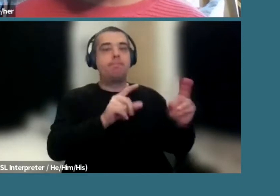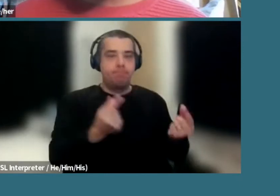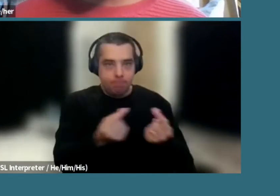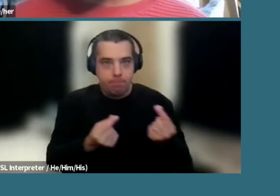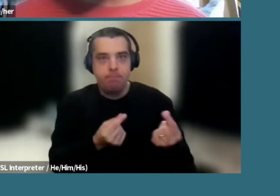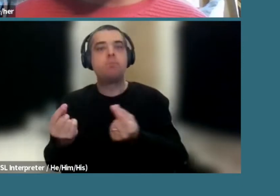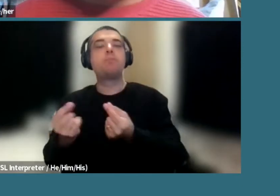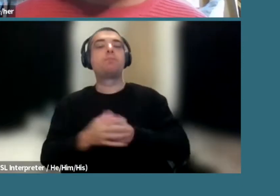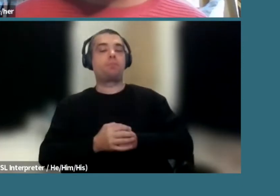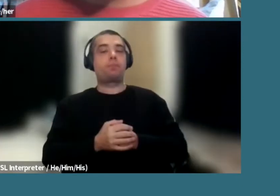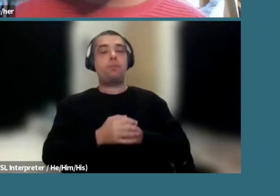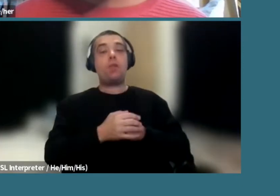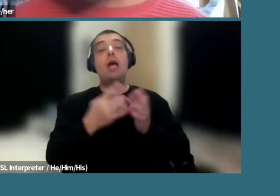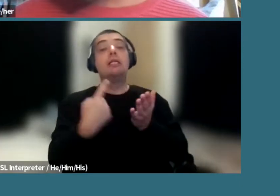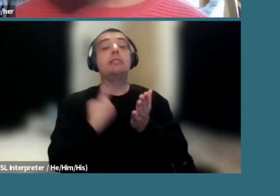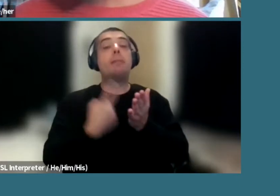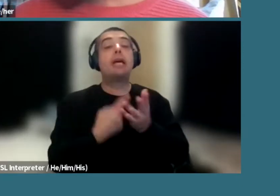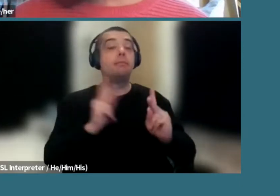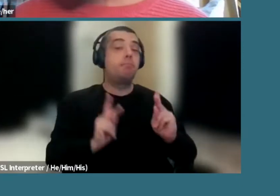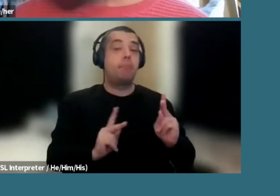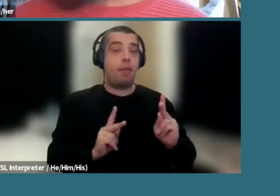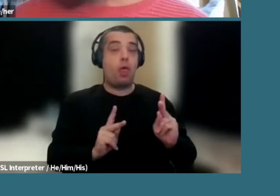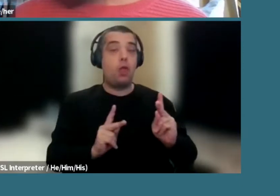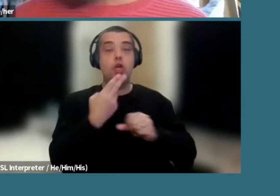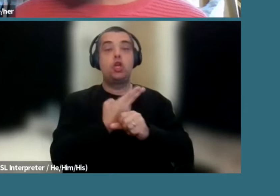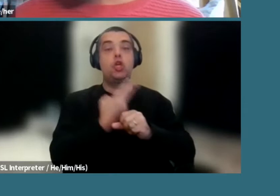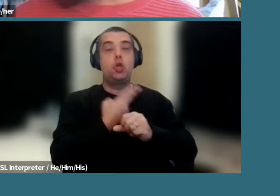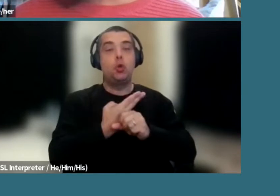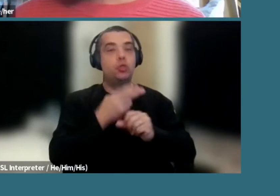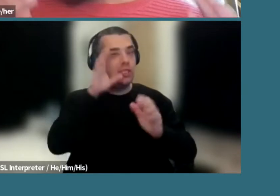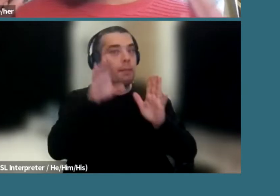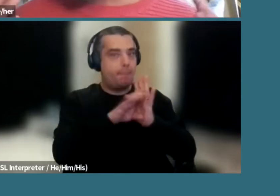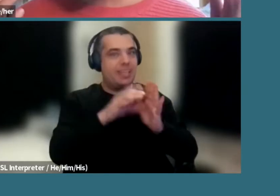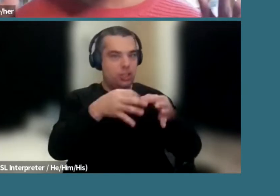And sometimes people will just use image description to describe a longer,